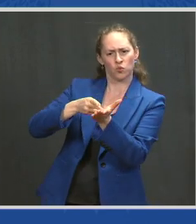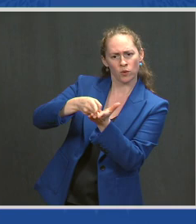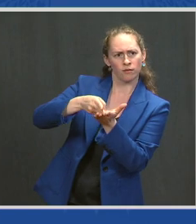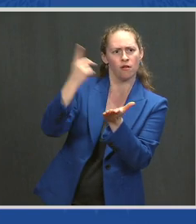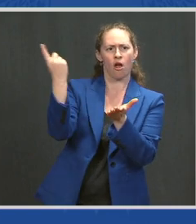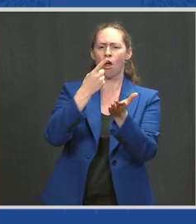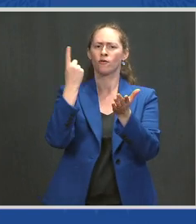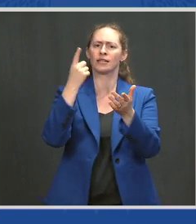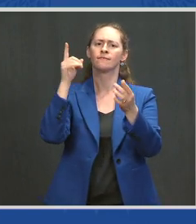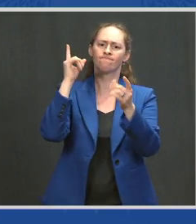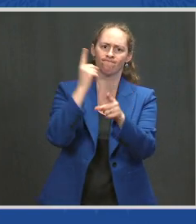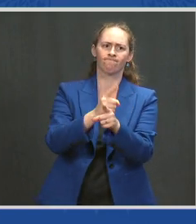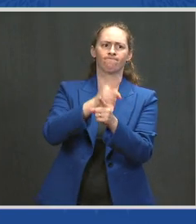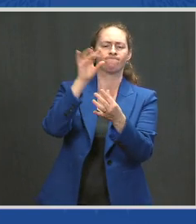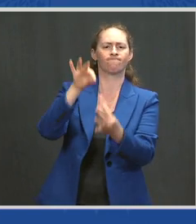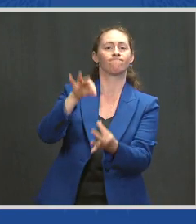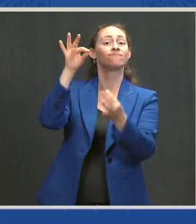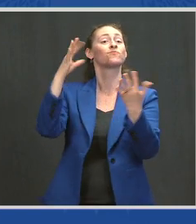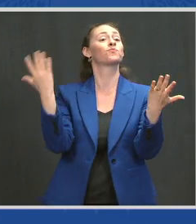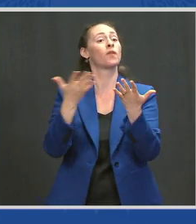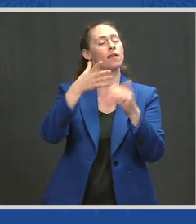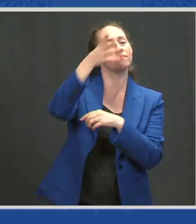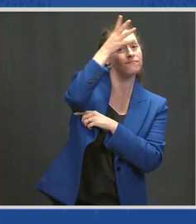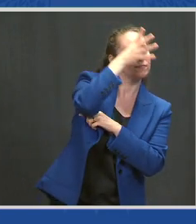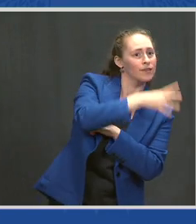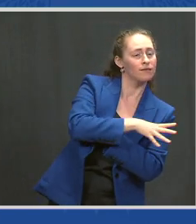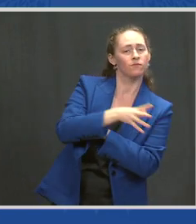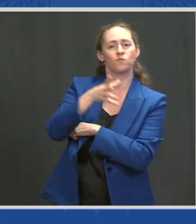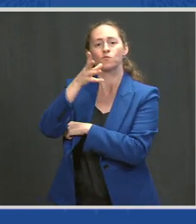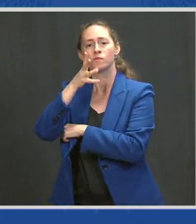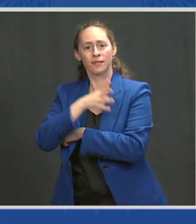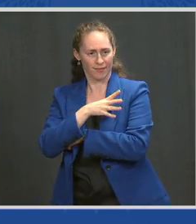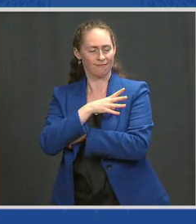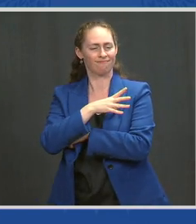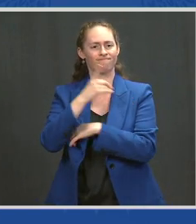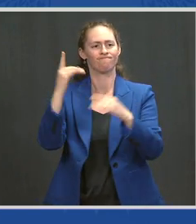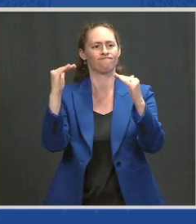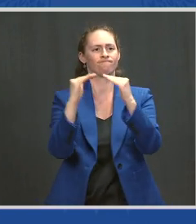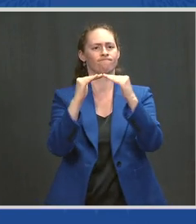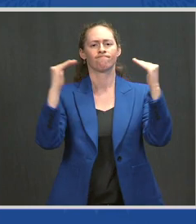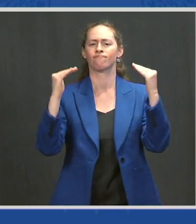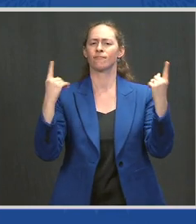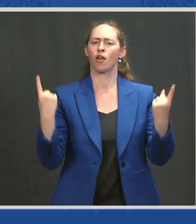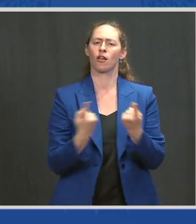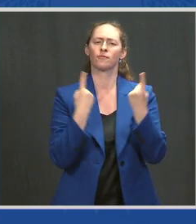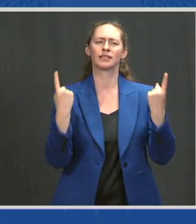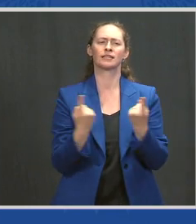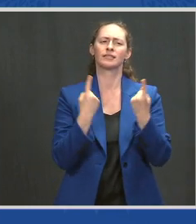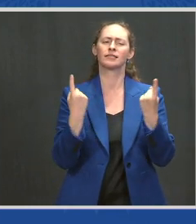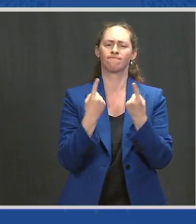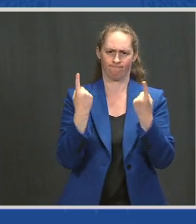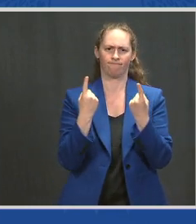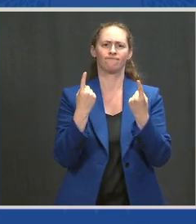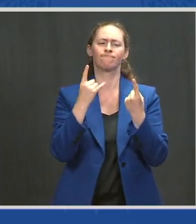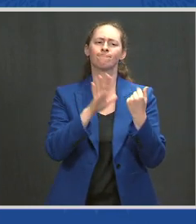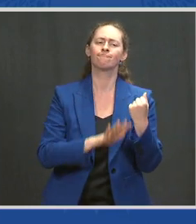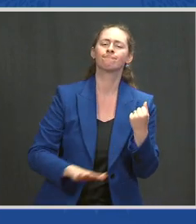We haven't lived up to it completely, but we've always widened the arc of commitment and included more and more people.